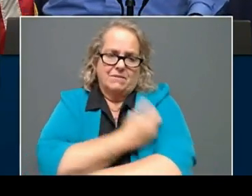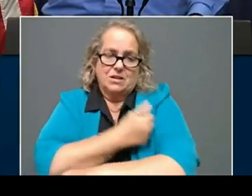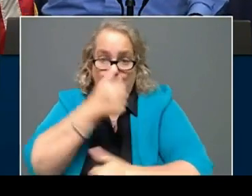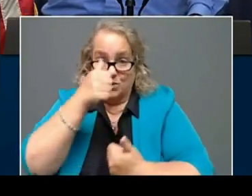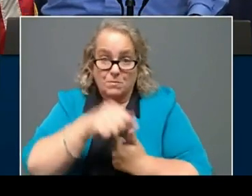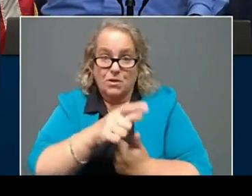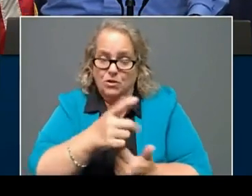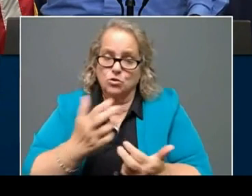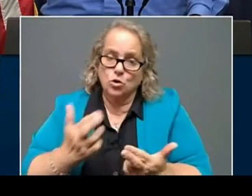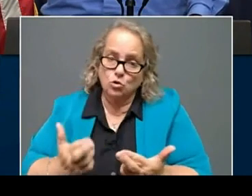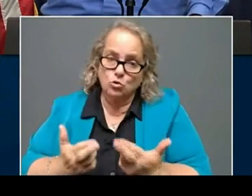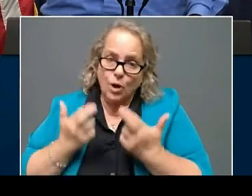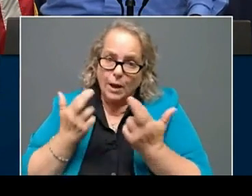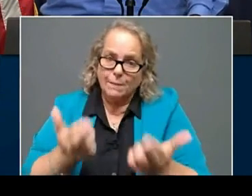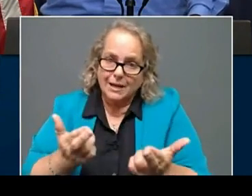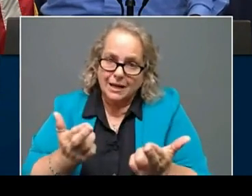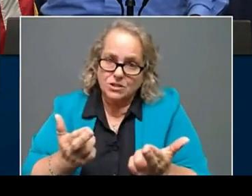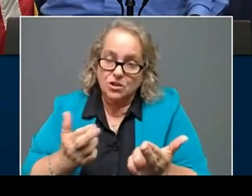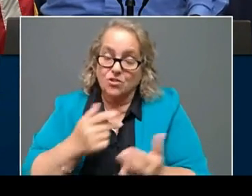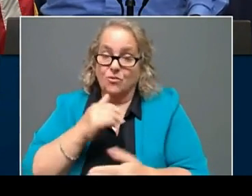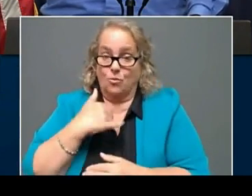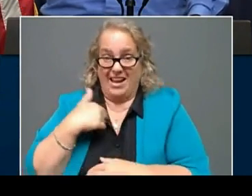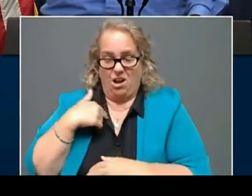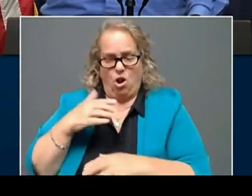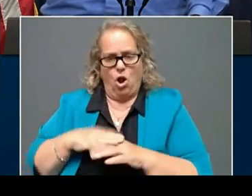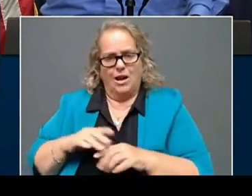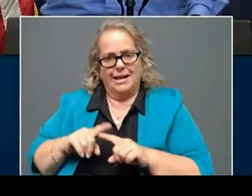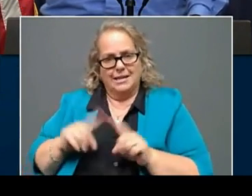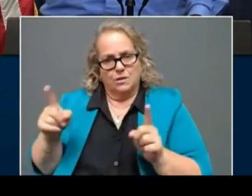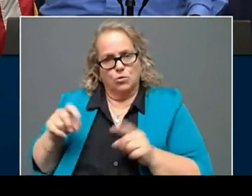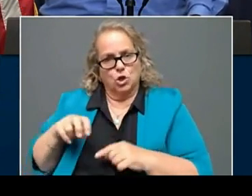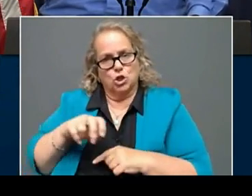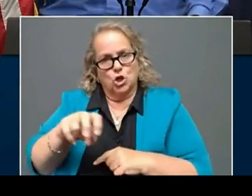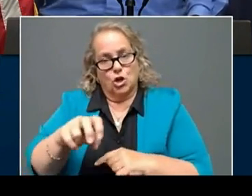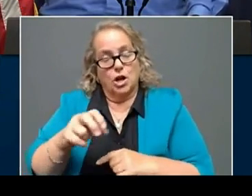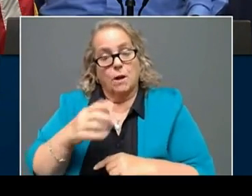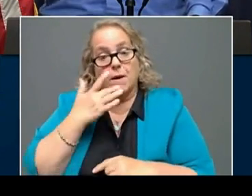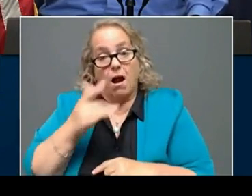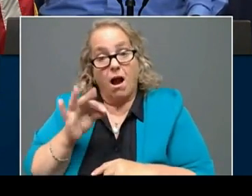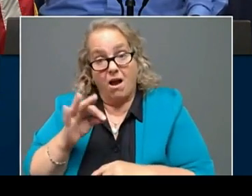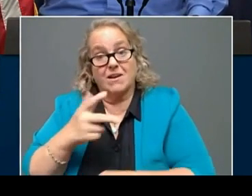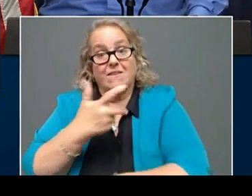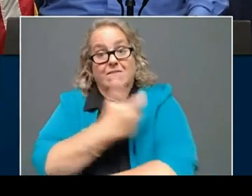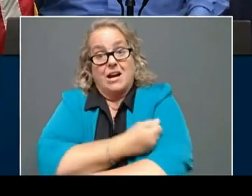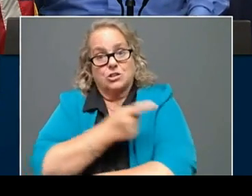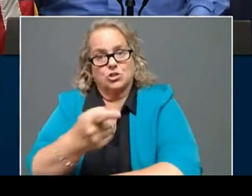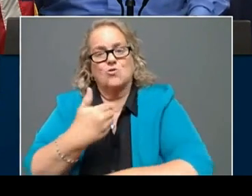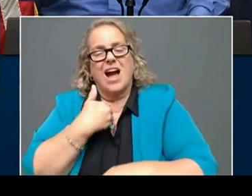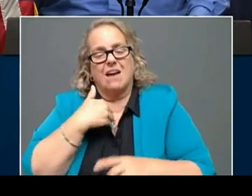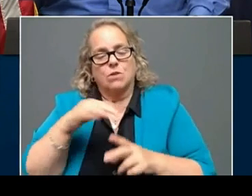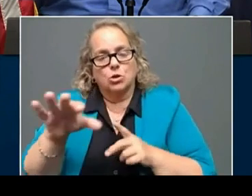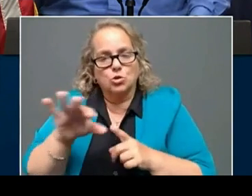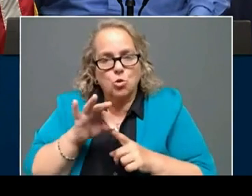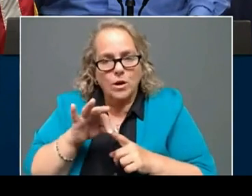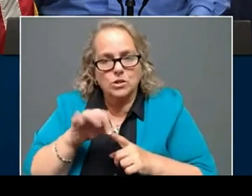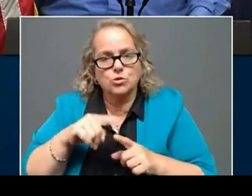This is a different journey we're on right now because of the vaccines, we all have a choice, a choice that can help protect us from this illness. I